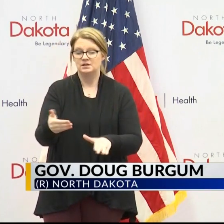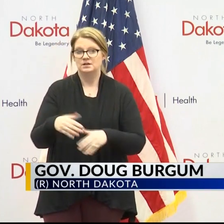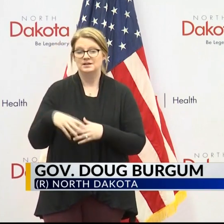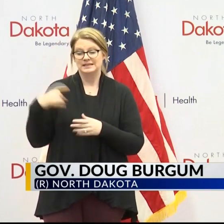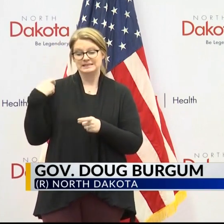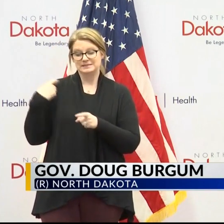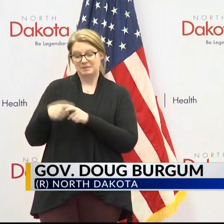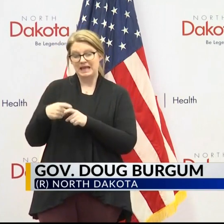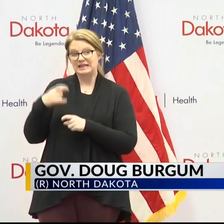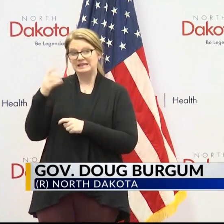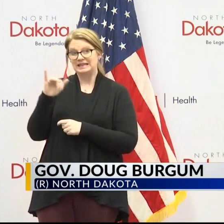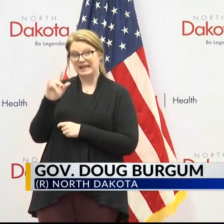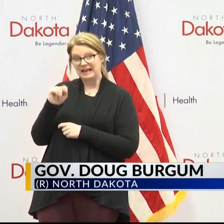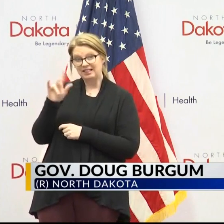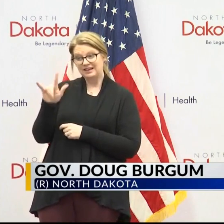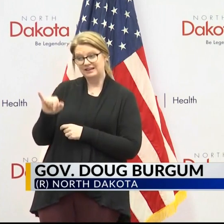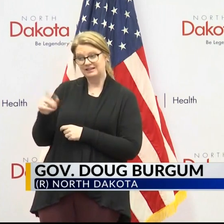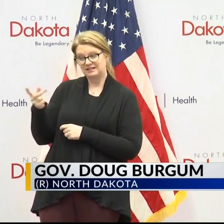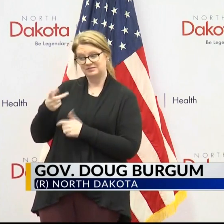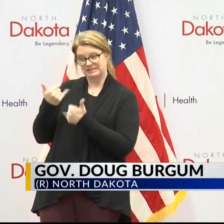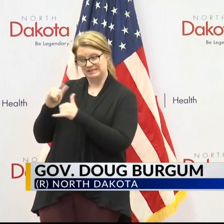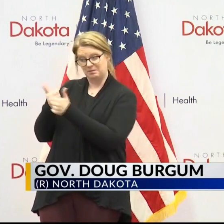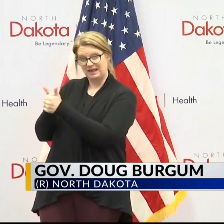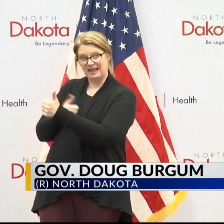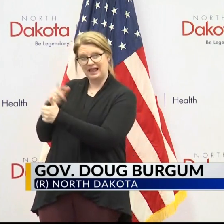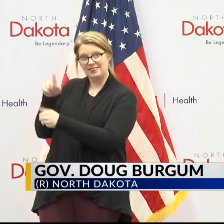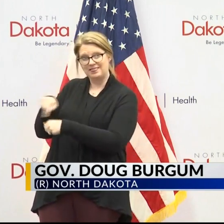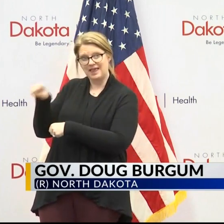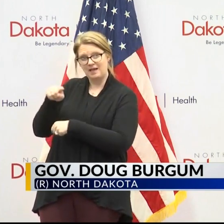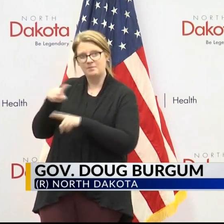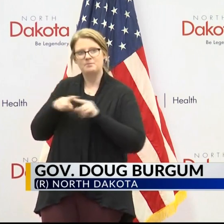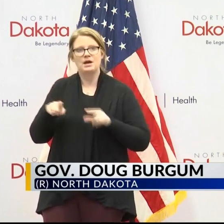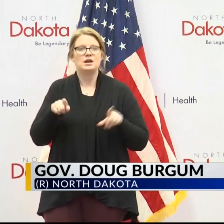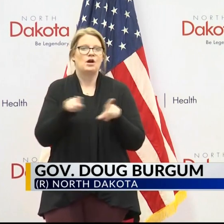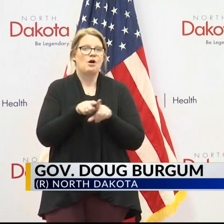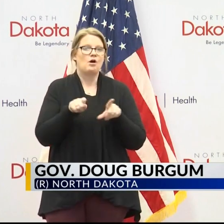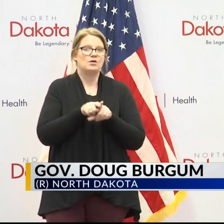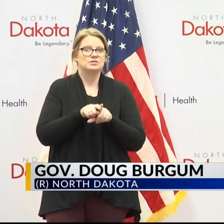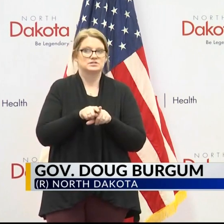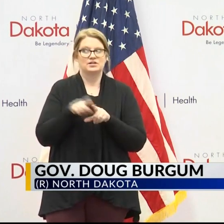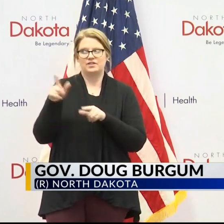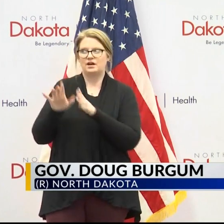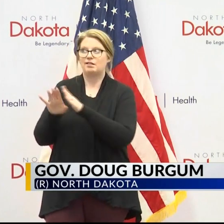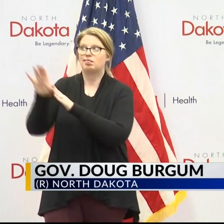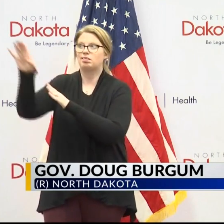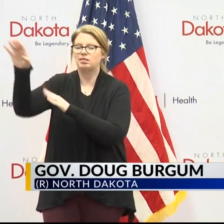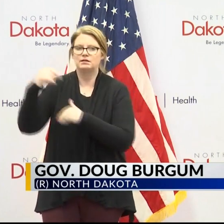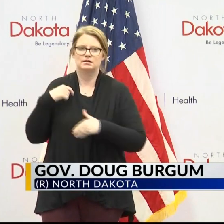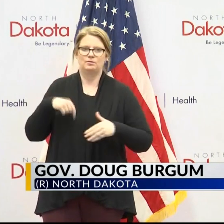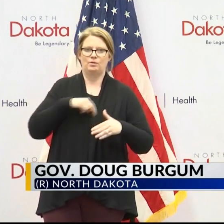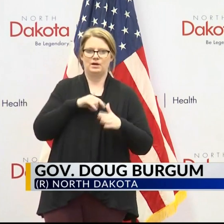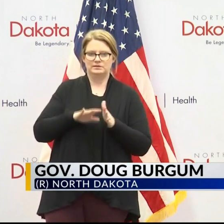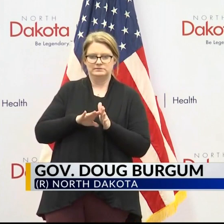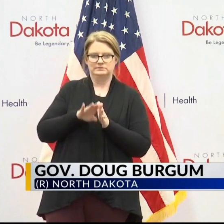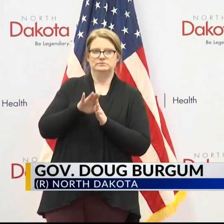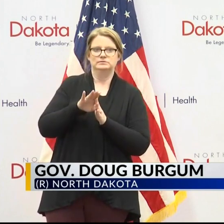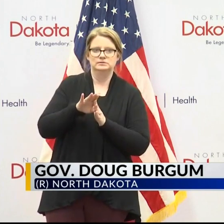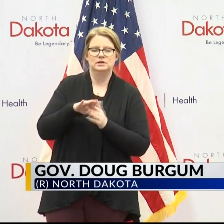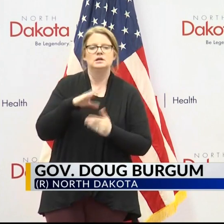BUT THE U.S. NOW IS TOPPING 80,000 CASES AND OVER A THOUSAND DEATHS. WE ARE TRAILING STAYING IN ITALY IN TERMS OF NUMBER OF